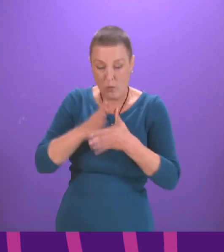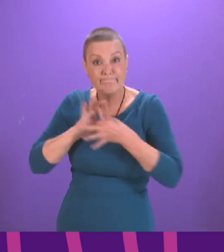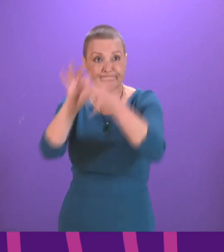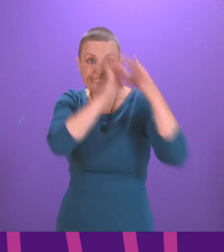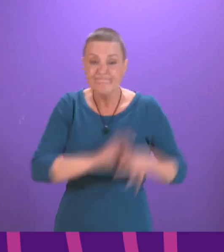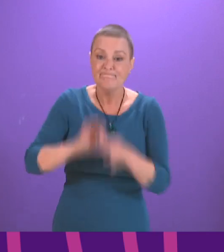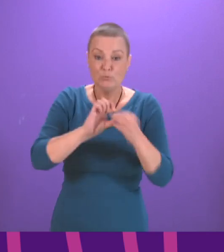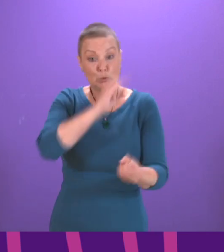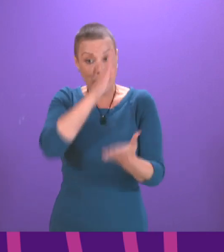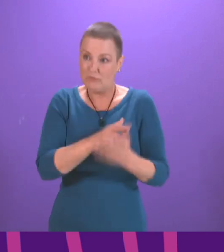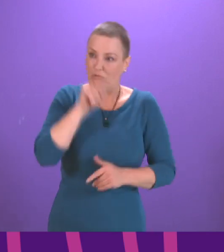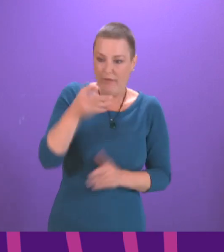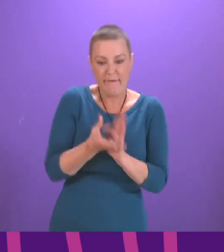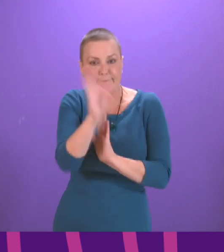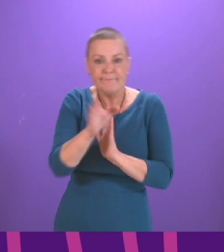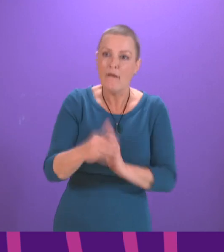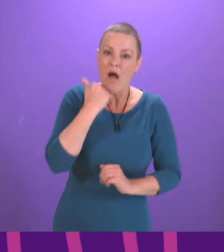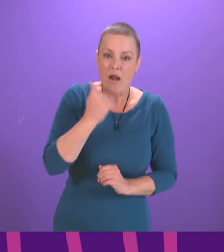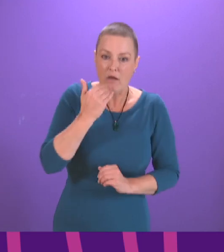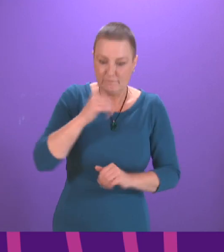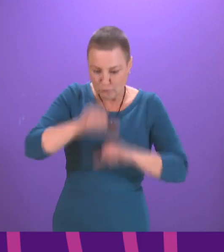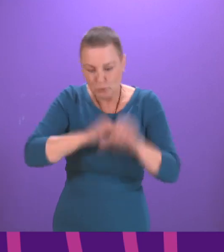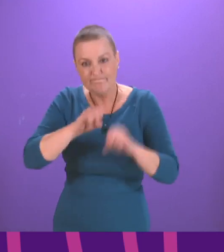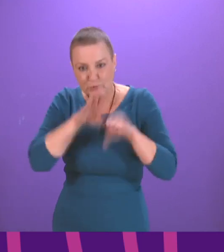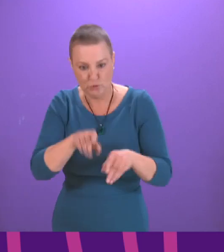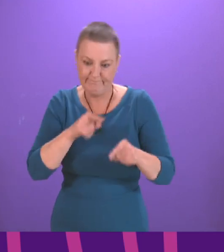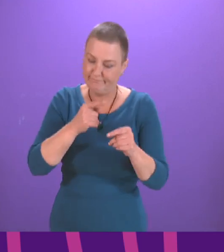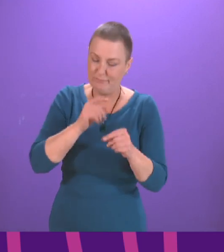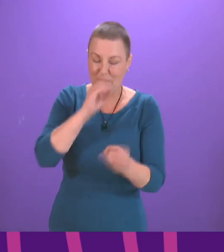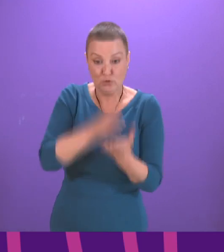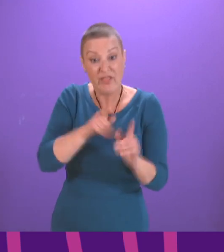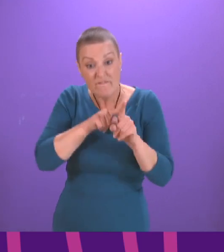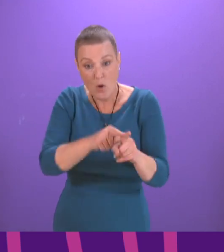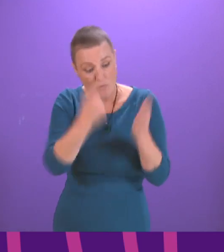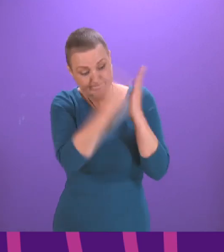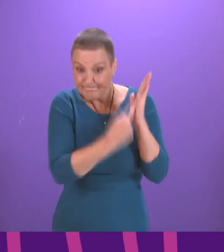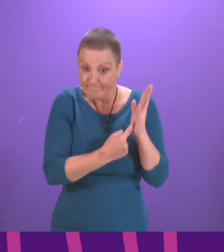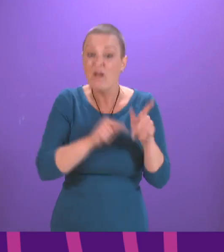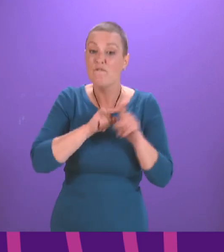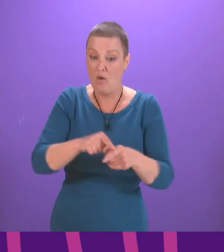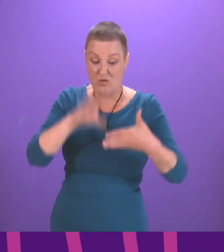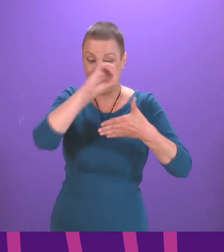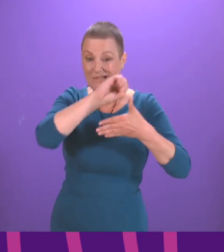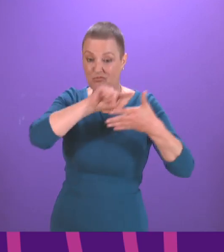can, that they have the resources that they need to enforce compliance where necessary and support people to comply.